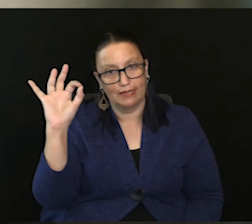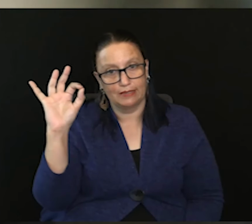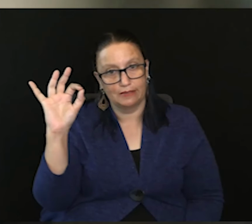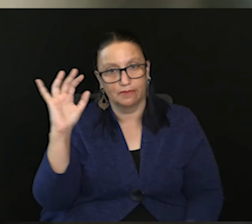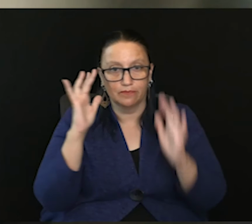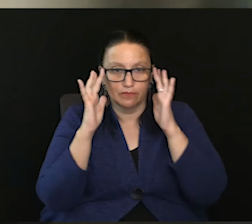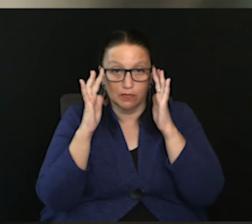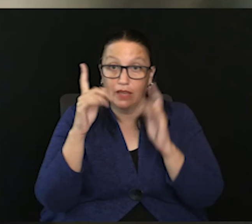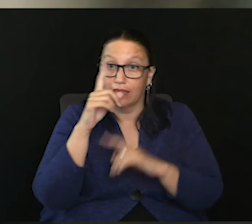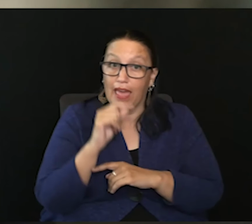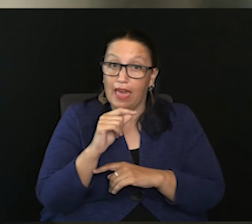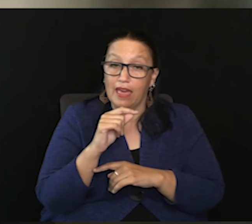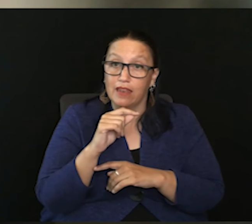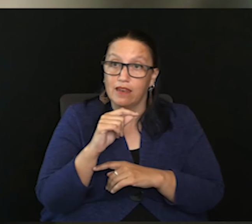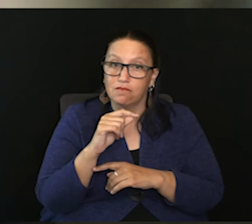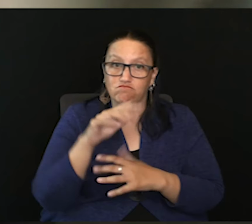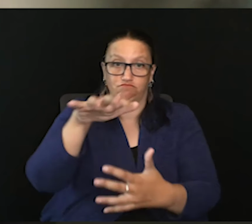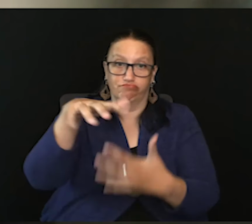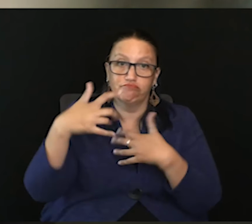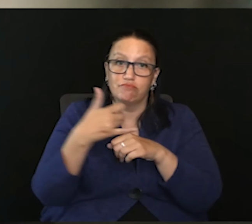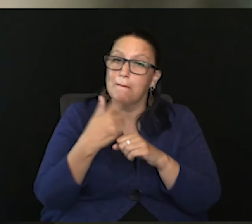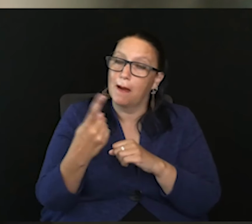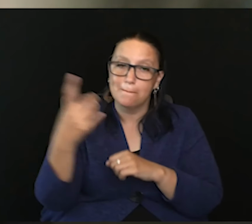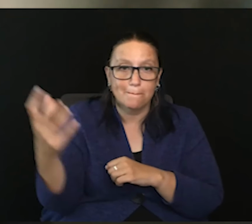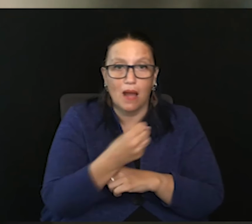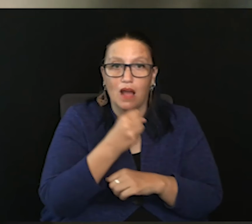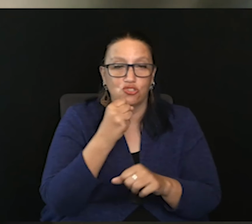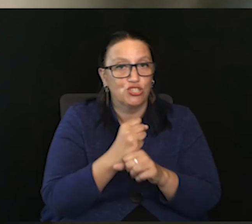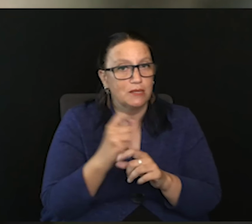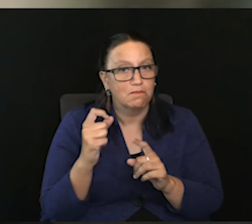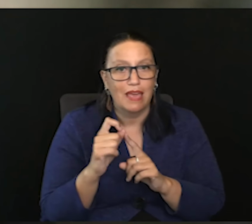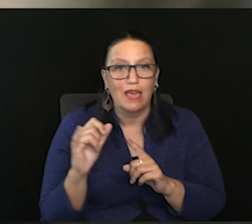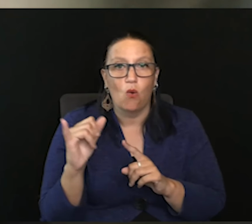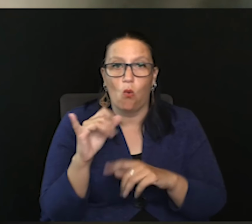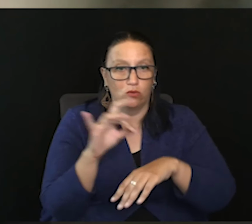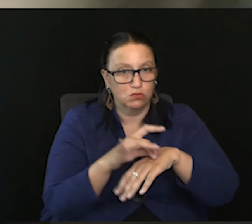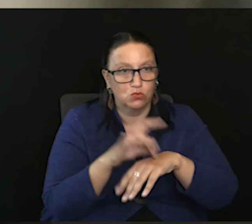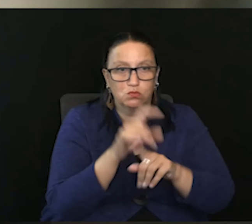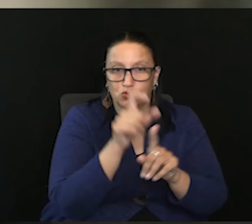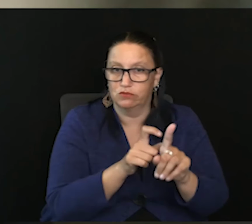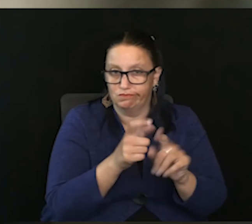They'll be available by subject to prescription by a general practice or in a hospital environment.